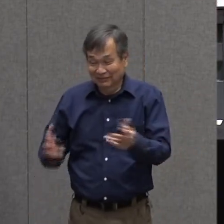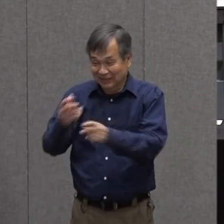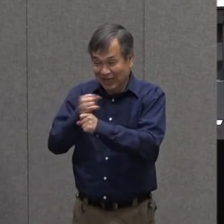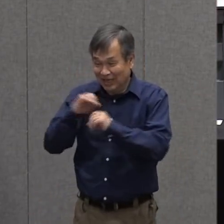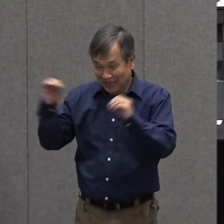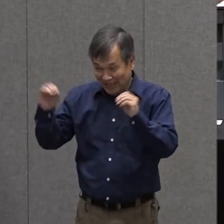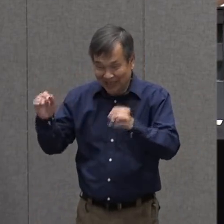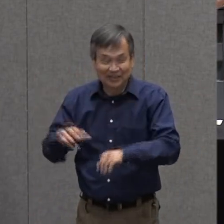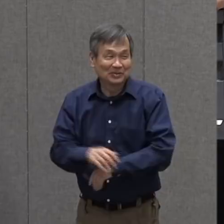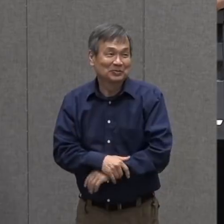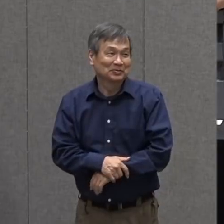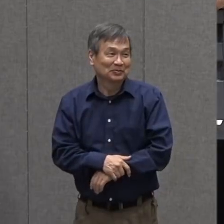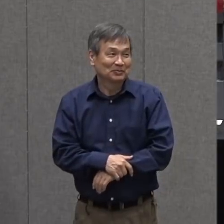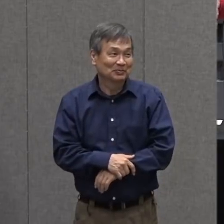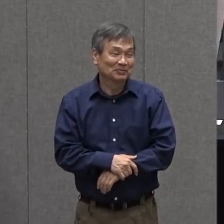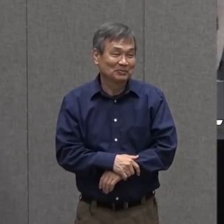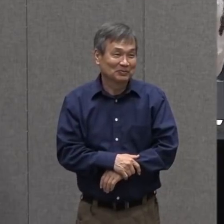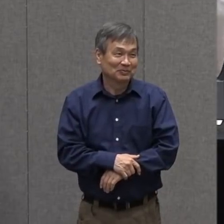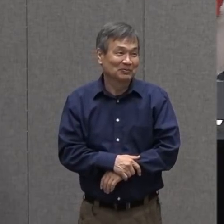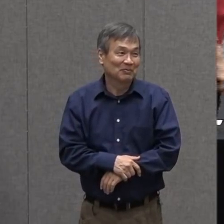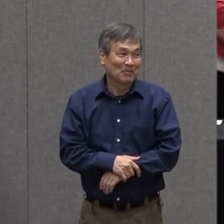I pushed my luck, I'm still at 39.